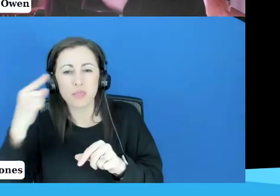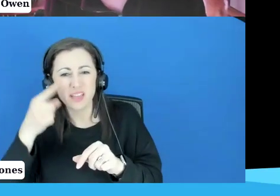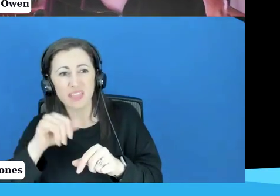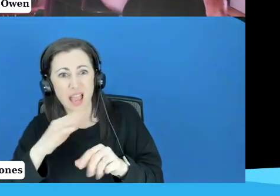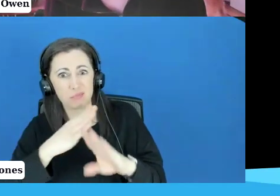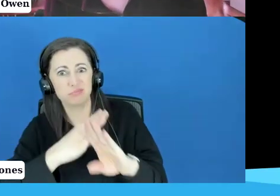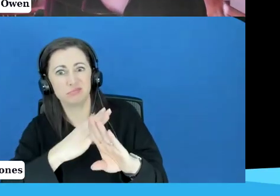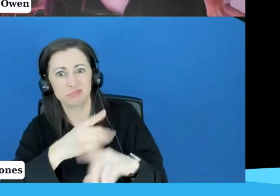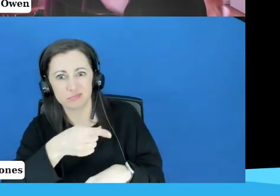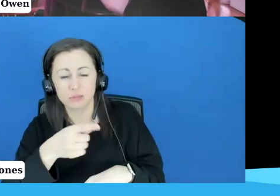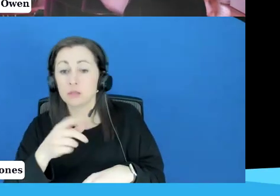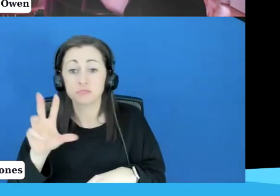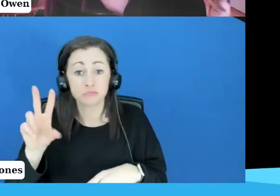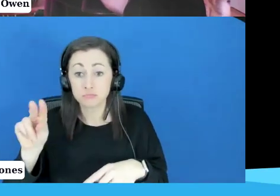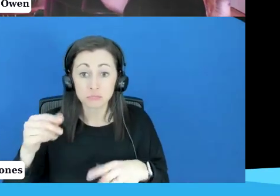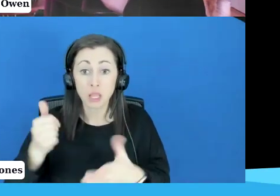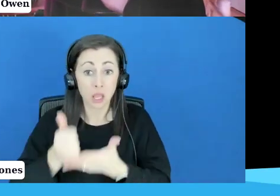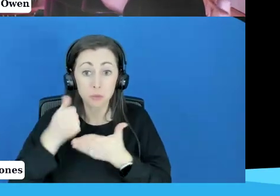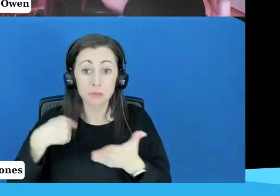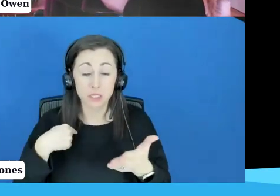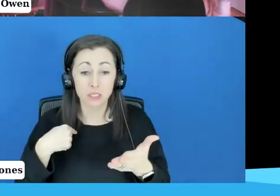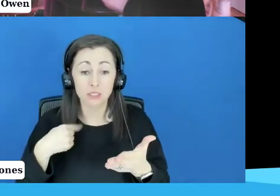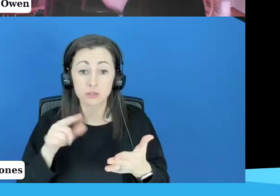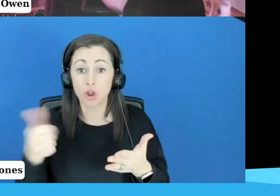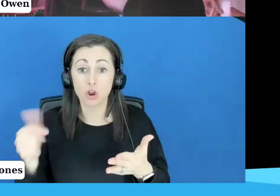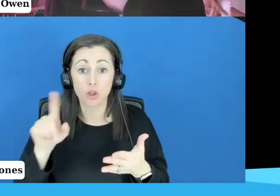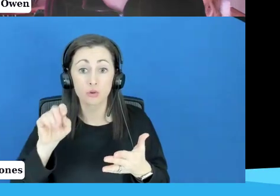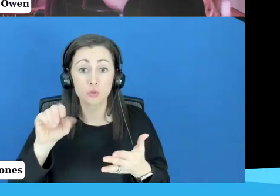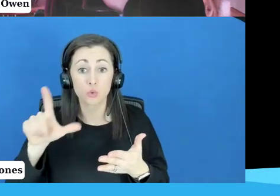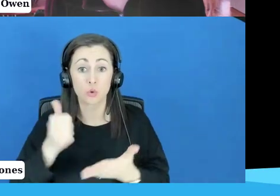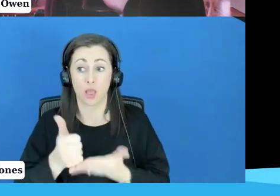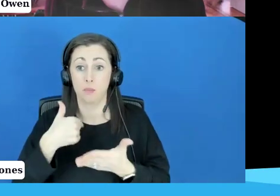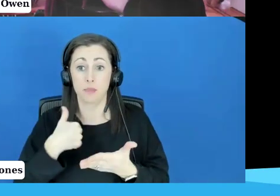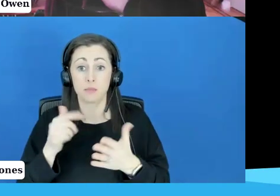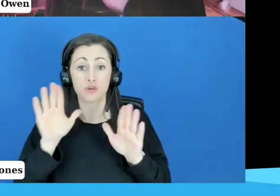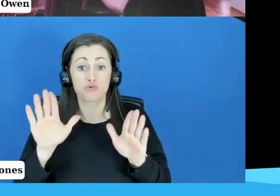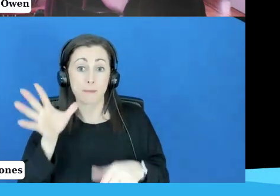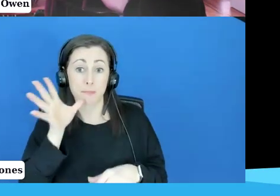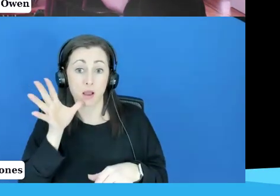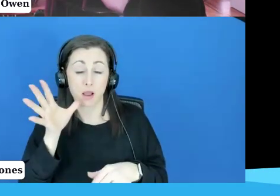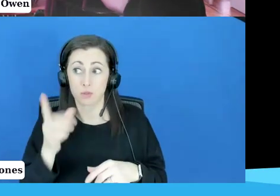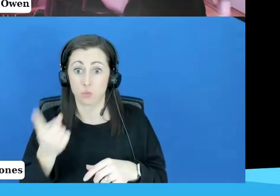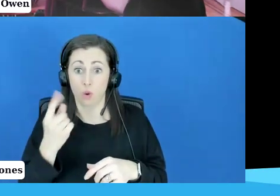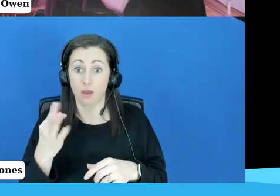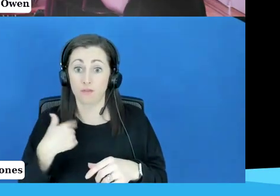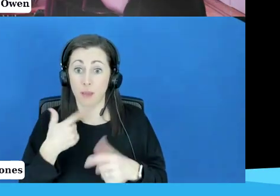It's helped me become a great mom. It's one of my life main tools that I use,